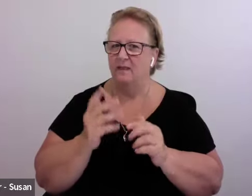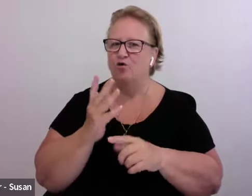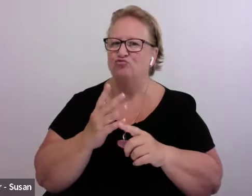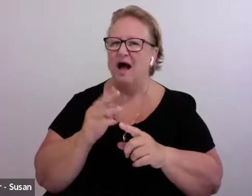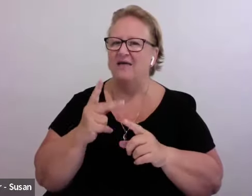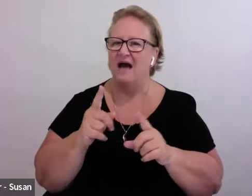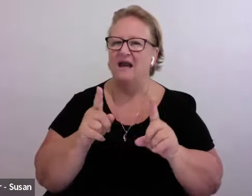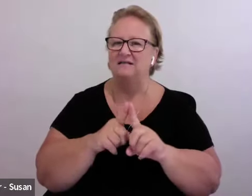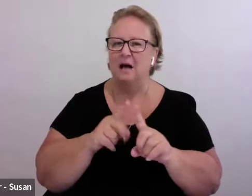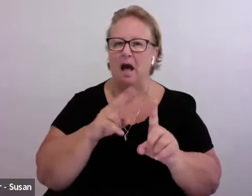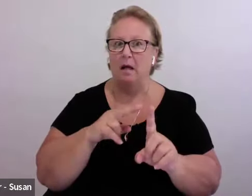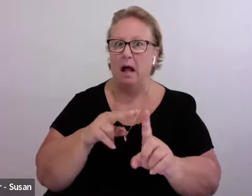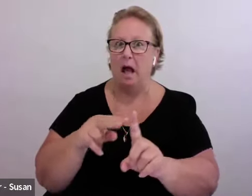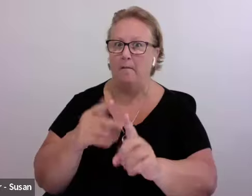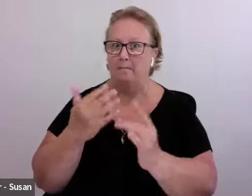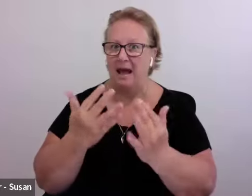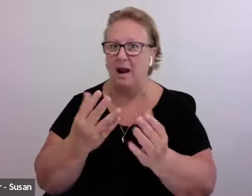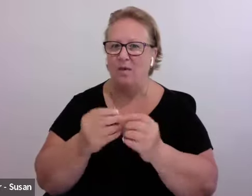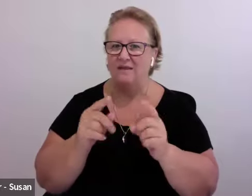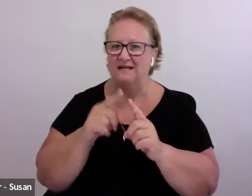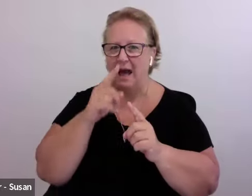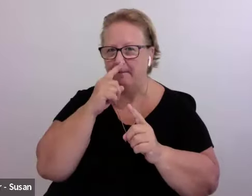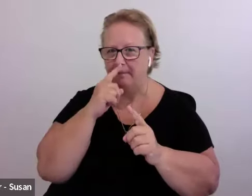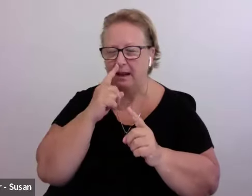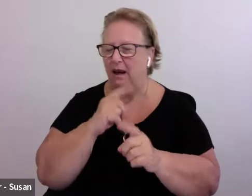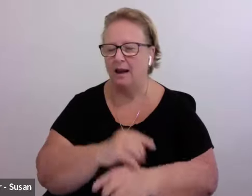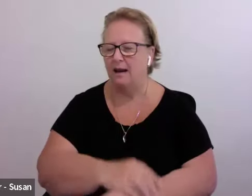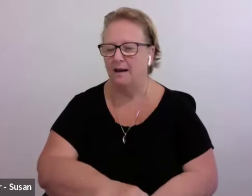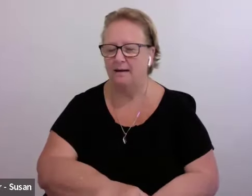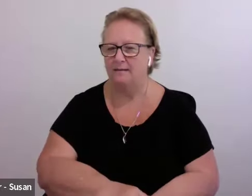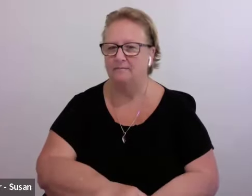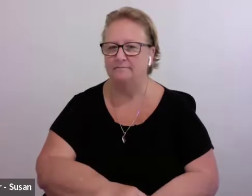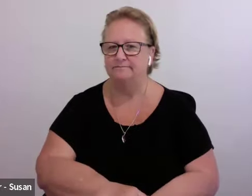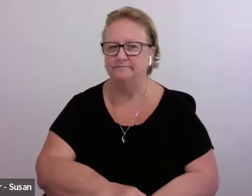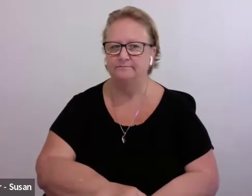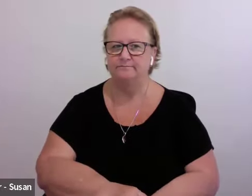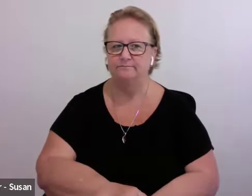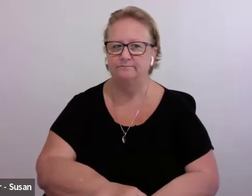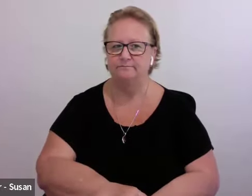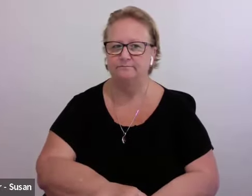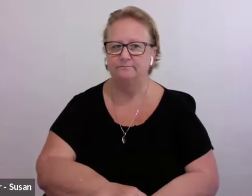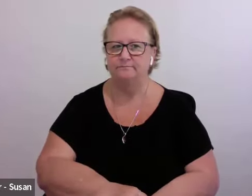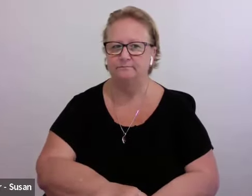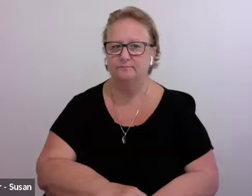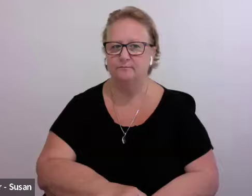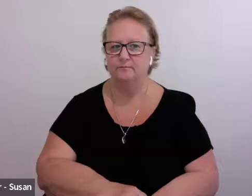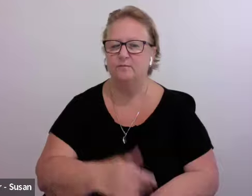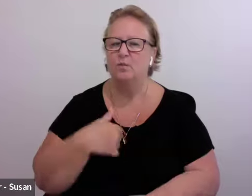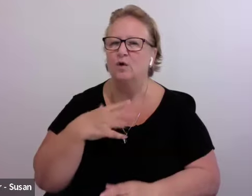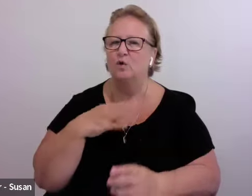and encourage strong focused partnerships rather than having lots of applications with lots of the same people